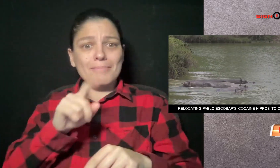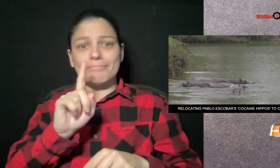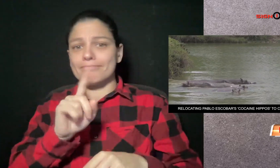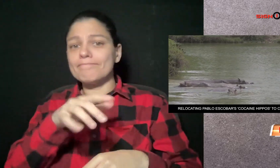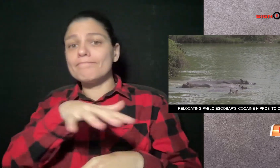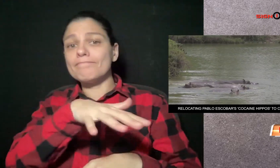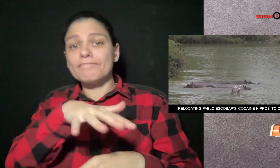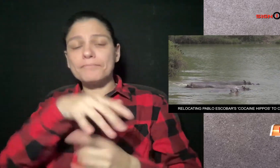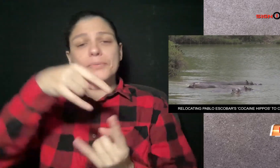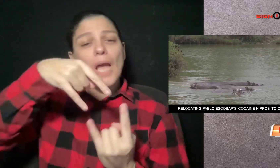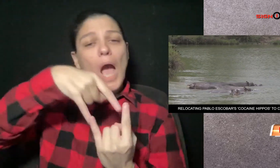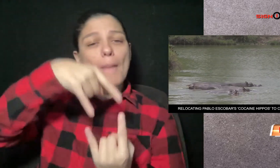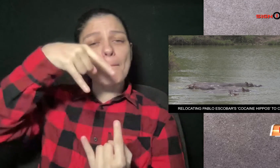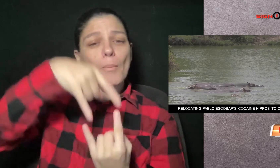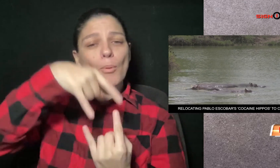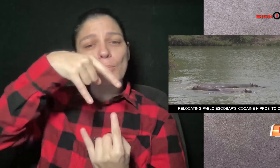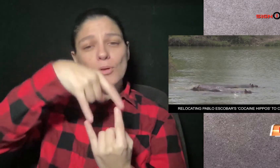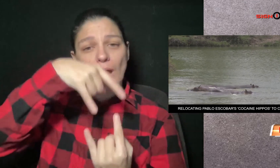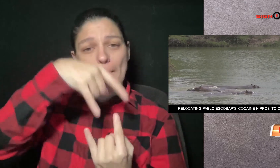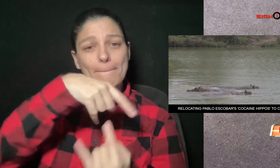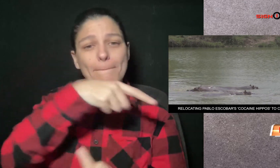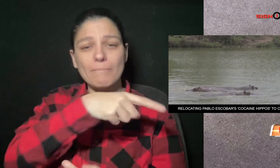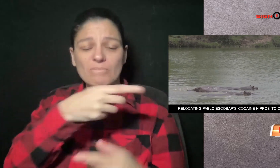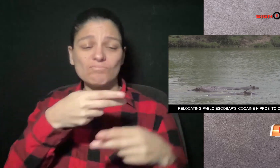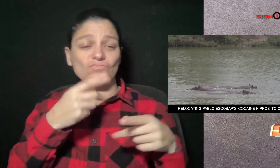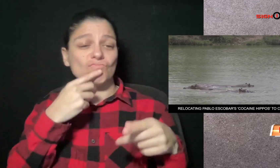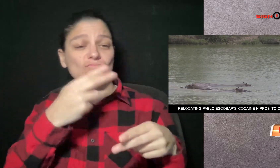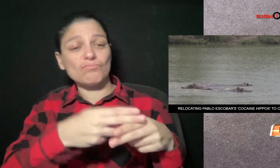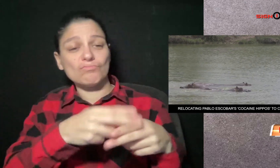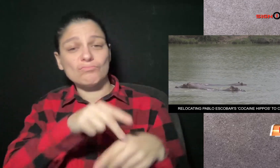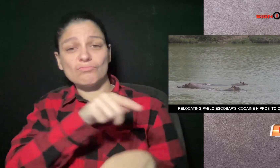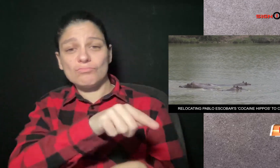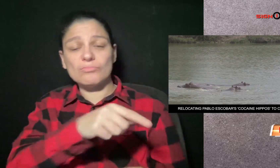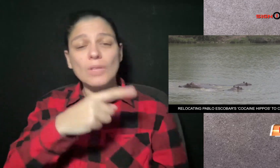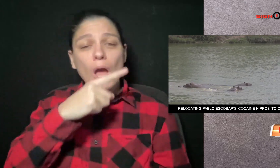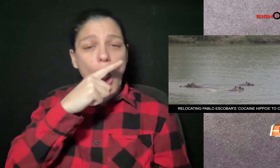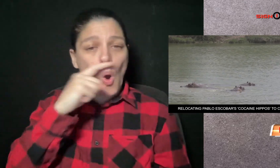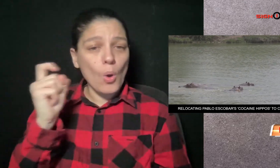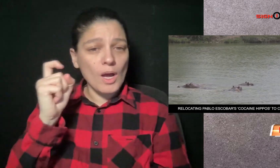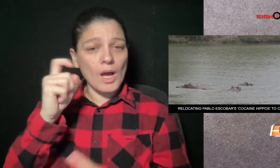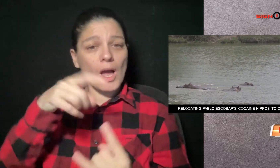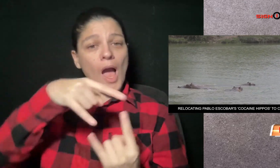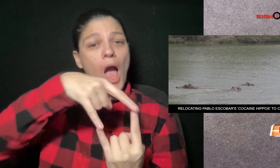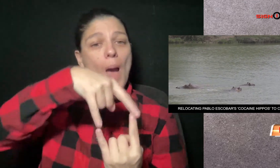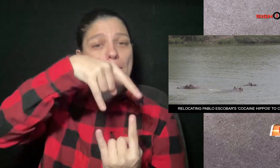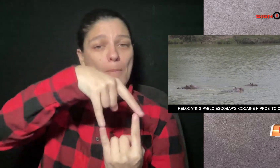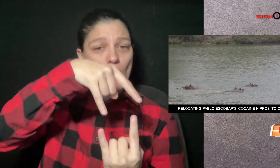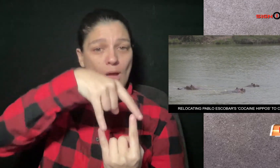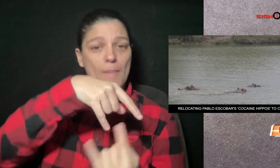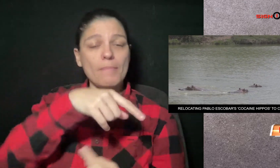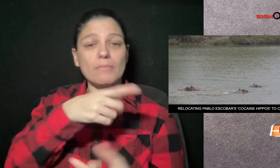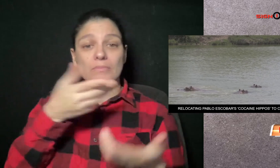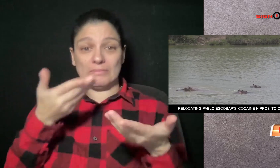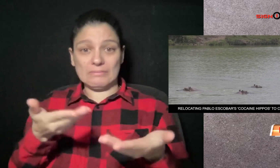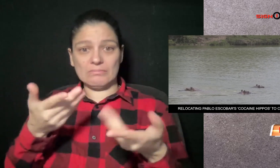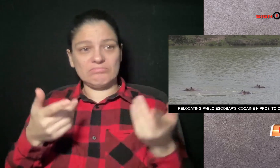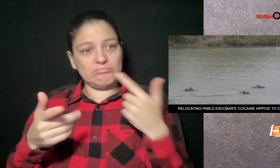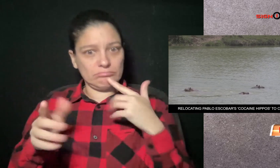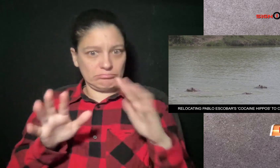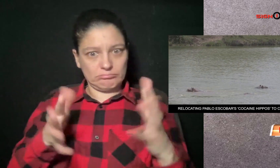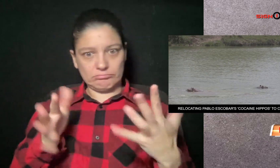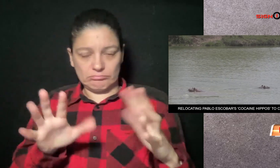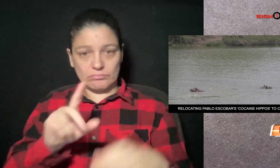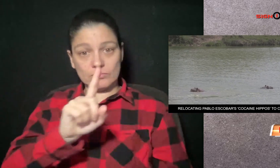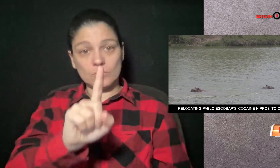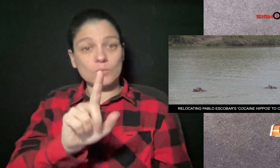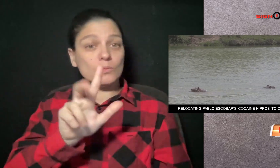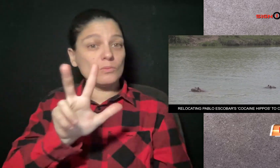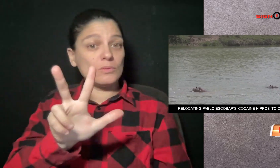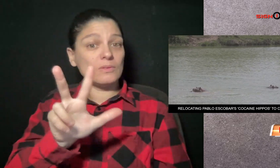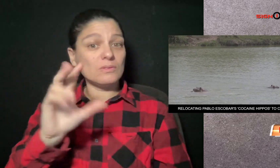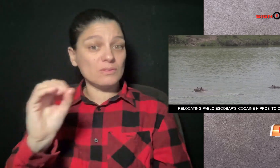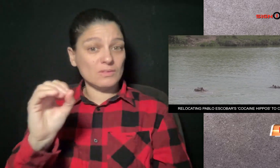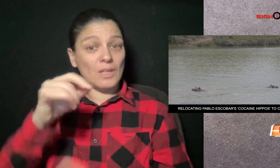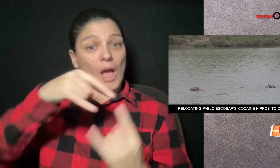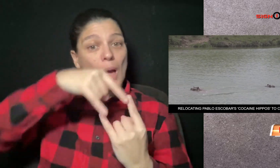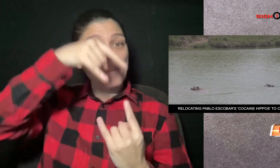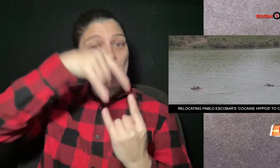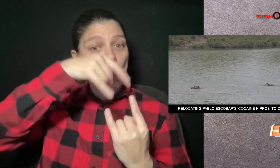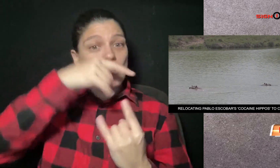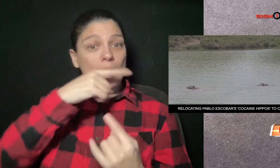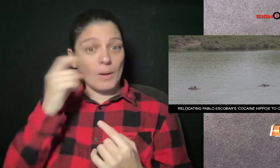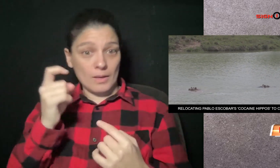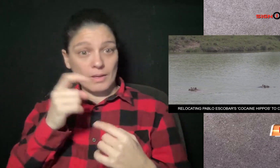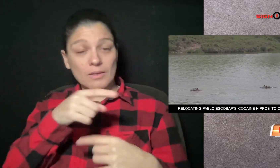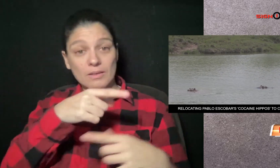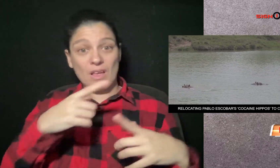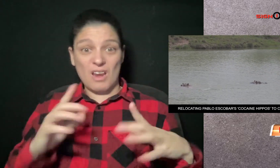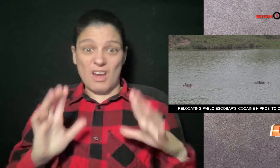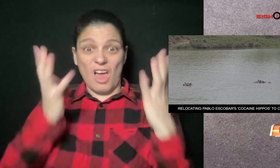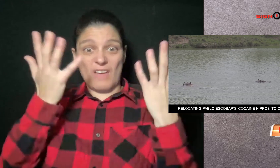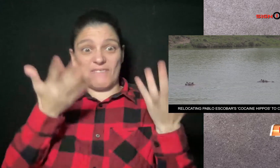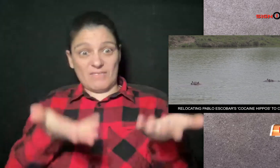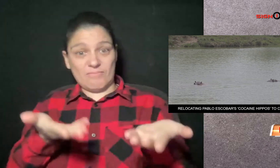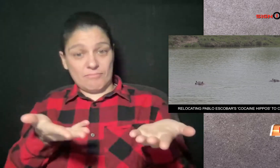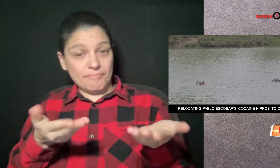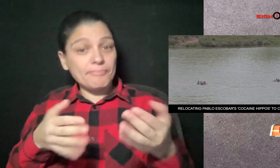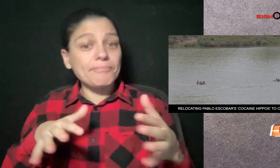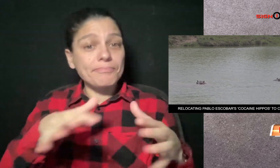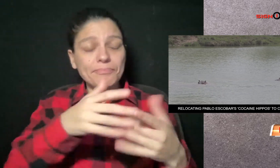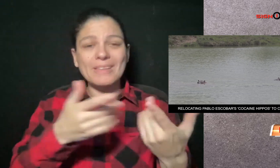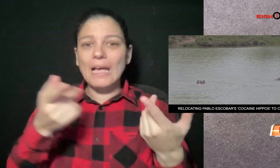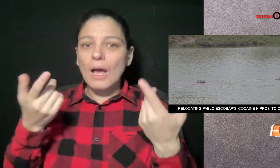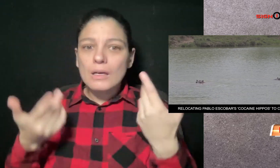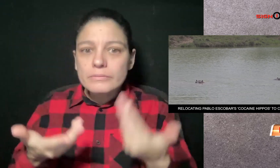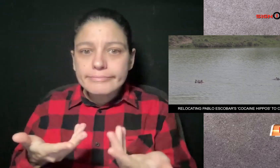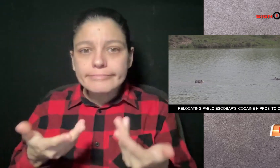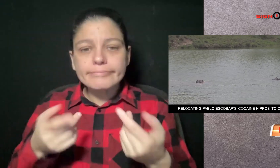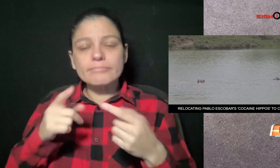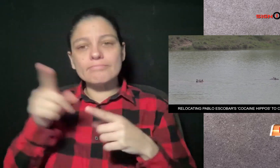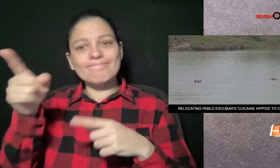hippopotamuses they were given the name cocaine hippos there are now about 130 cocaine hippos